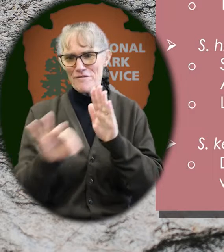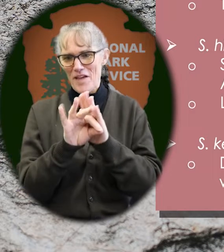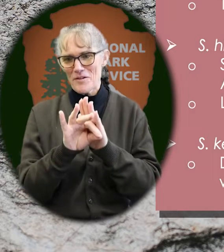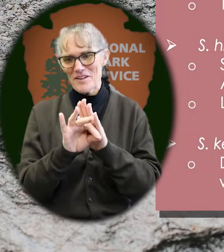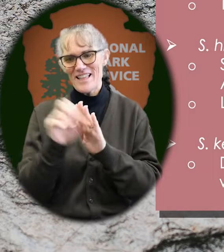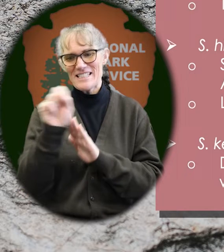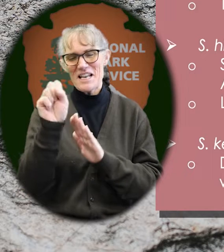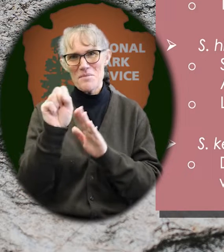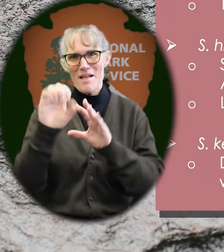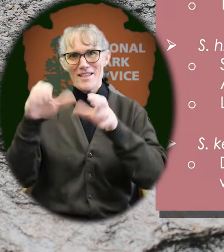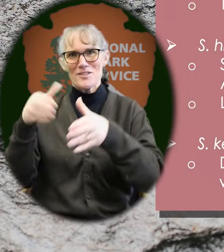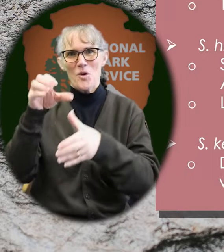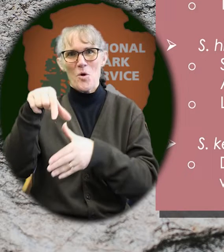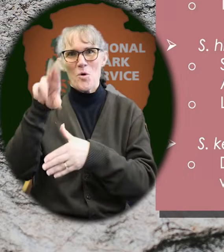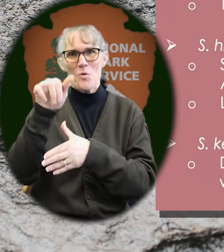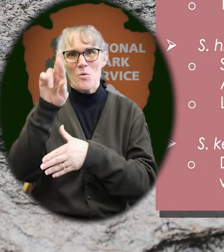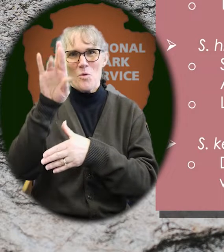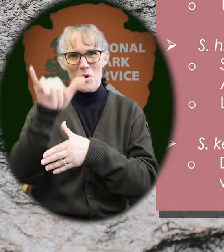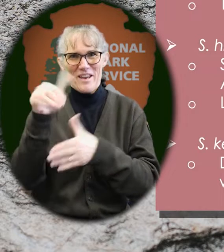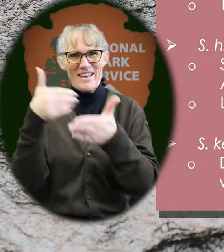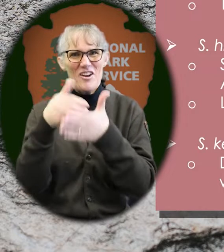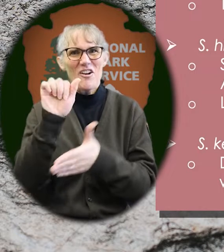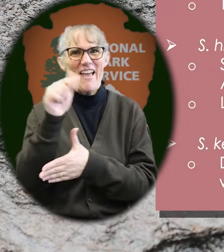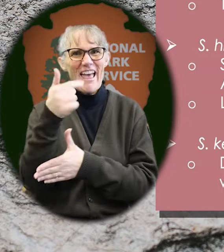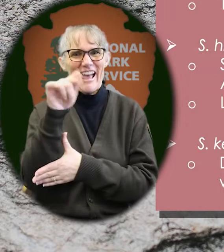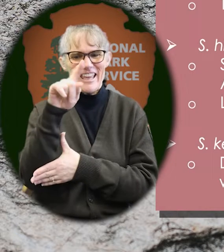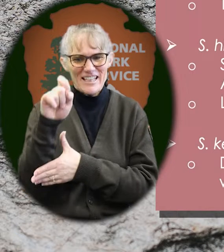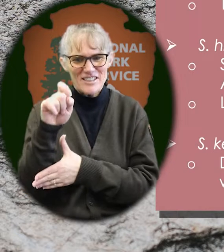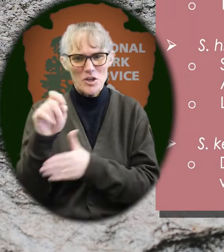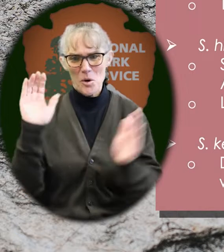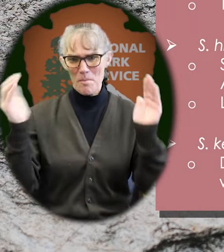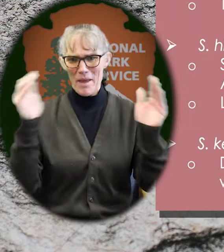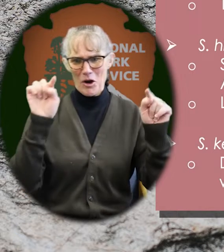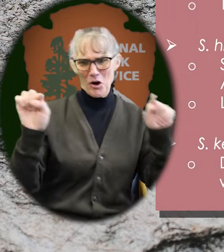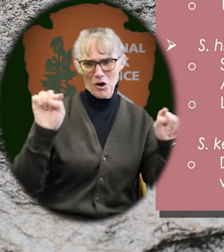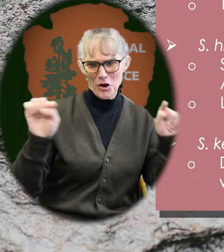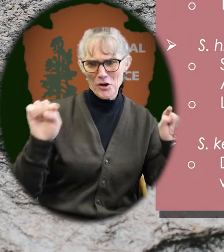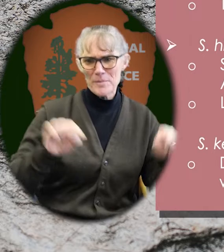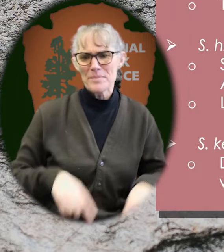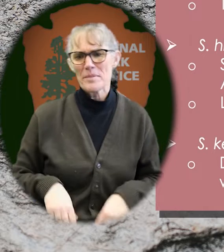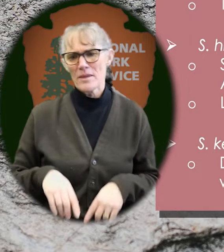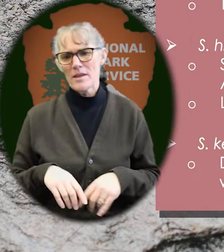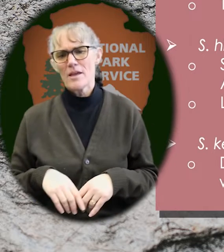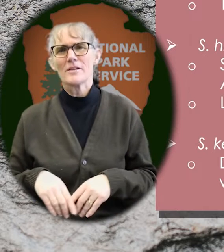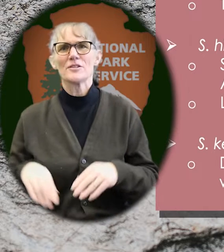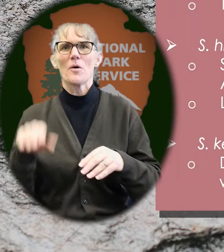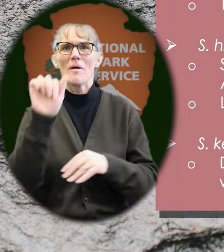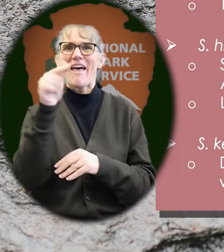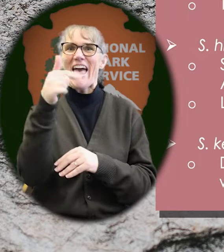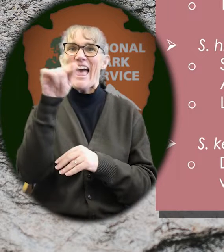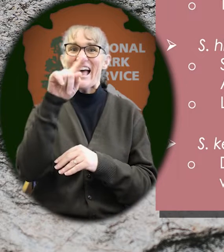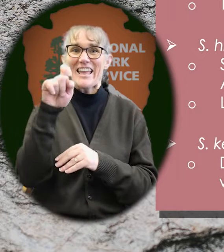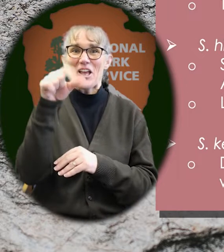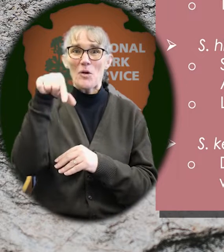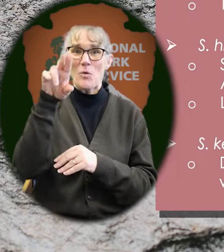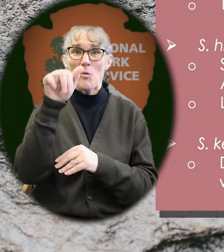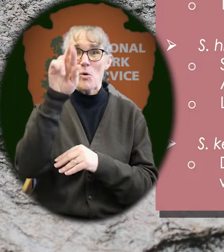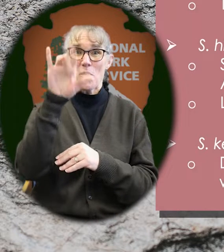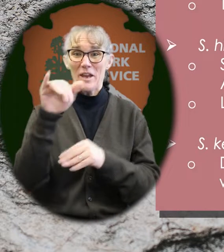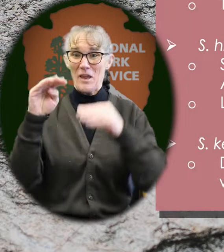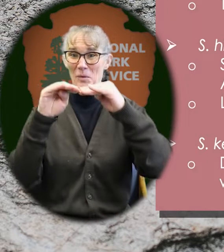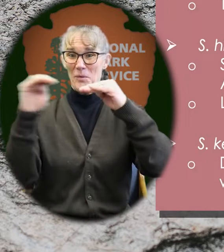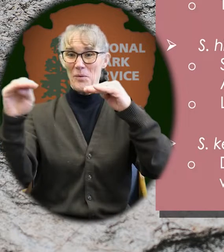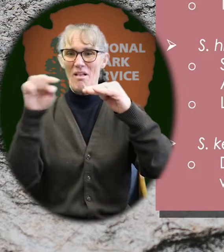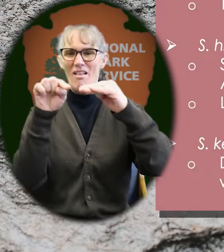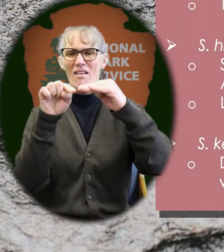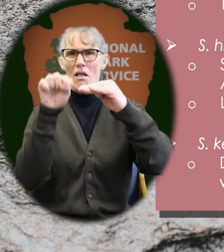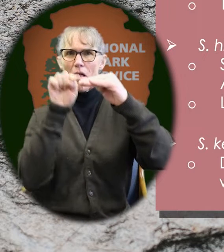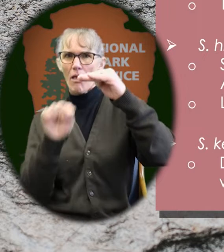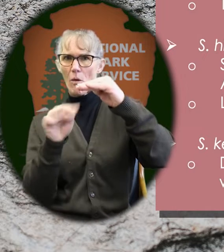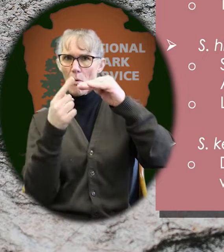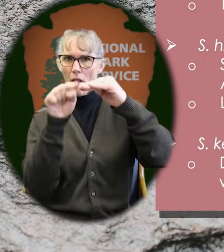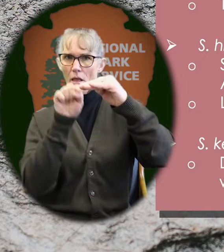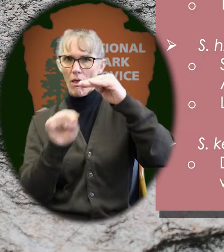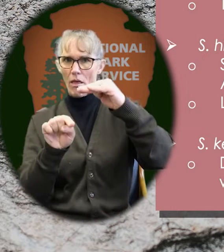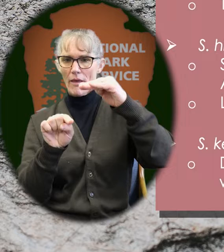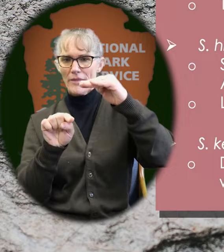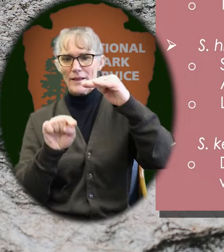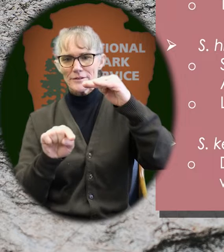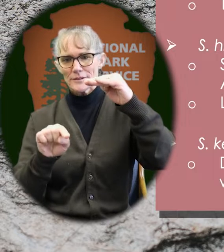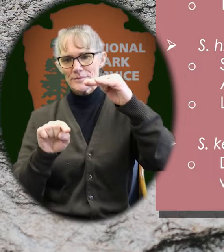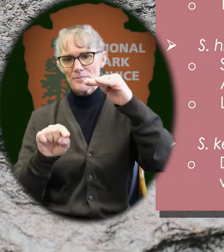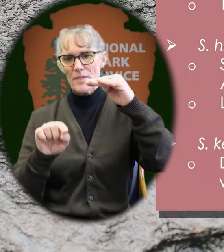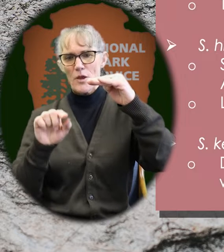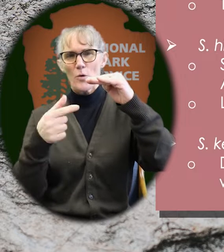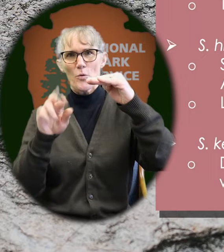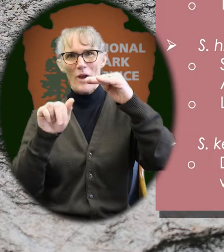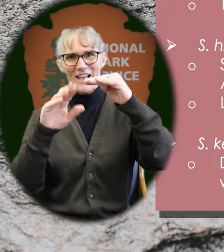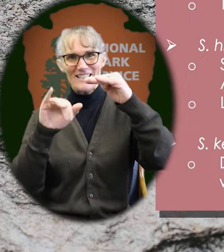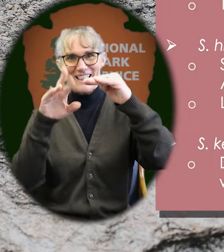So, then if you're comparing the two, um S. gracilis actually just comes from one layer below uh Agate quarry, uh the beds that the S. hitchcocki were actually found in.